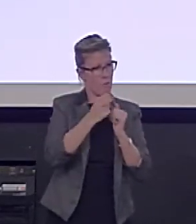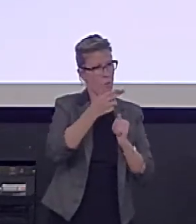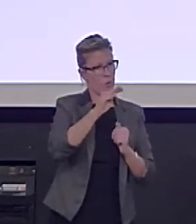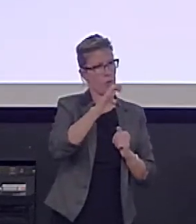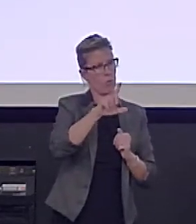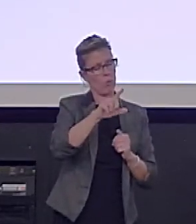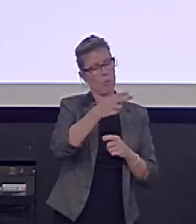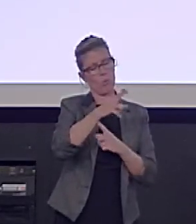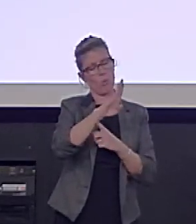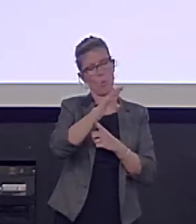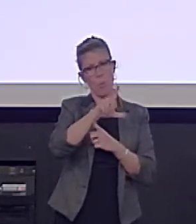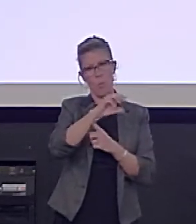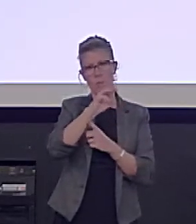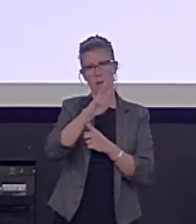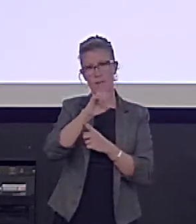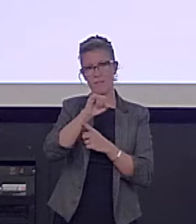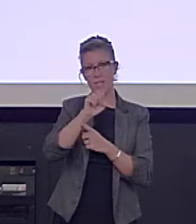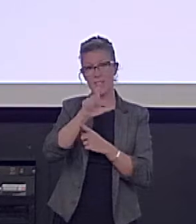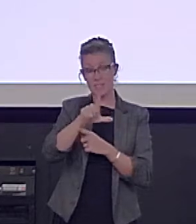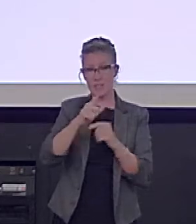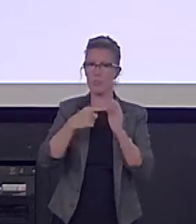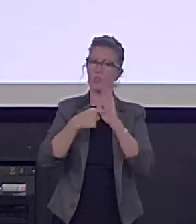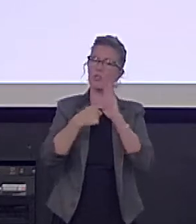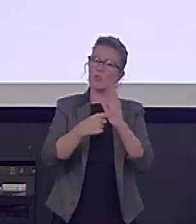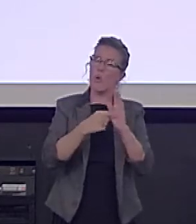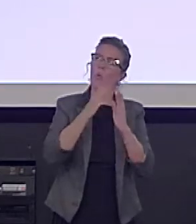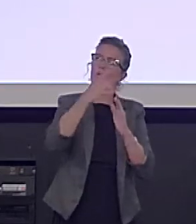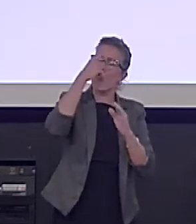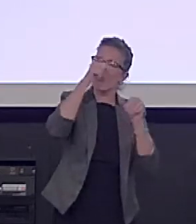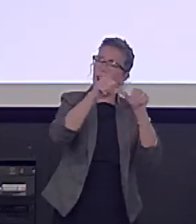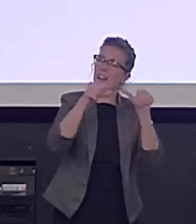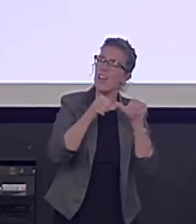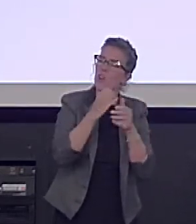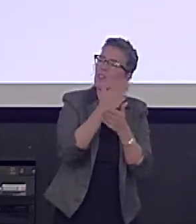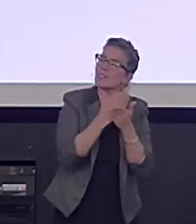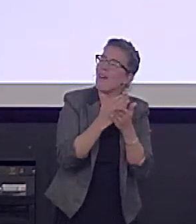the sparing, if you will, of certain brain areas which do not receive